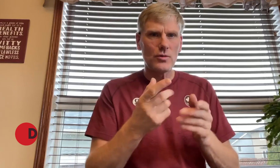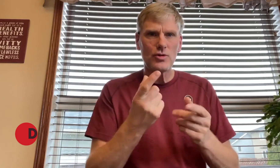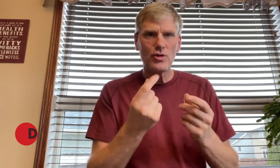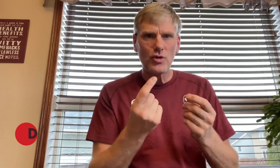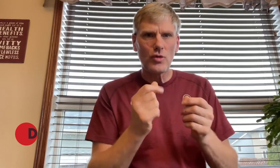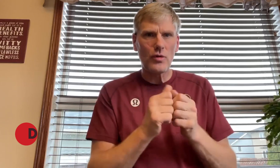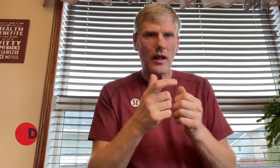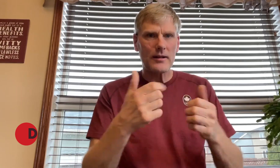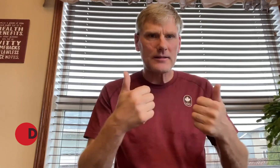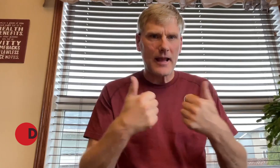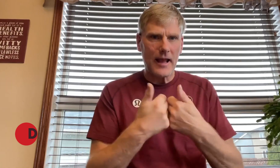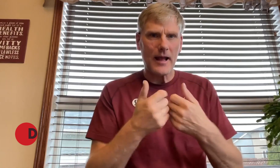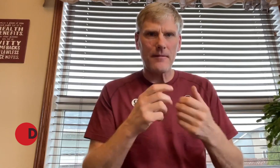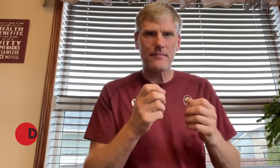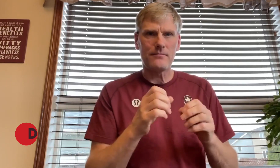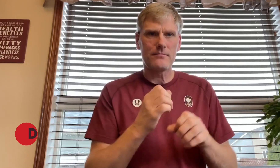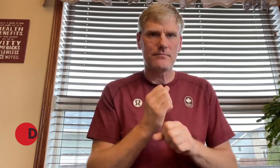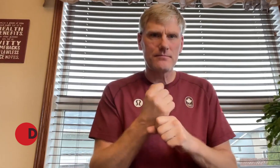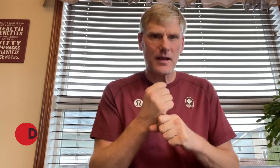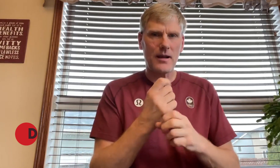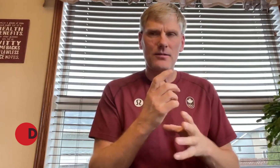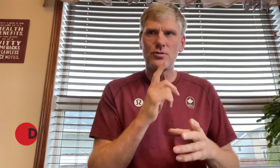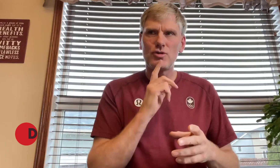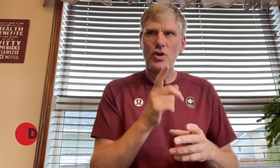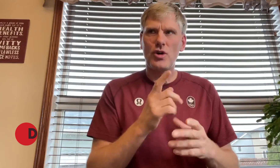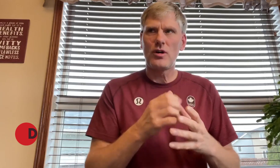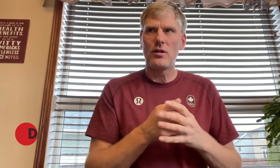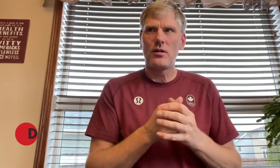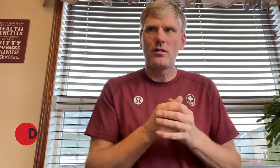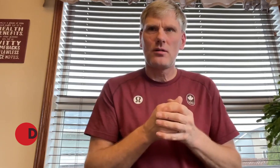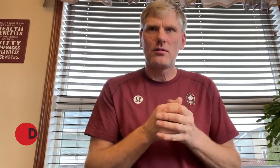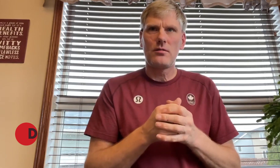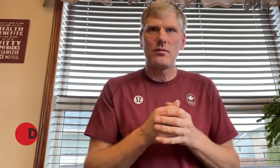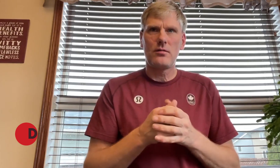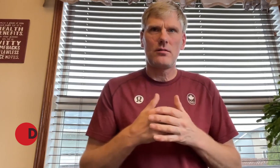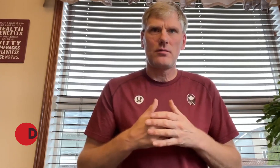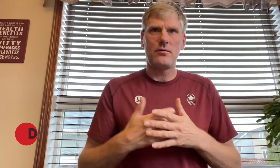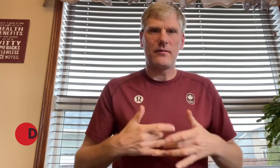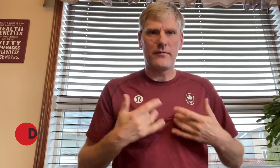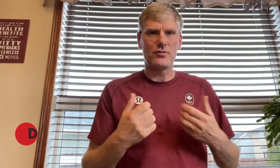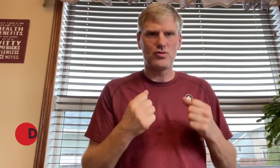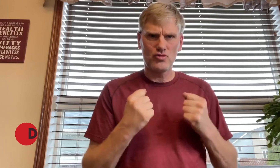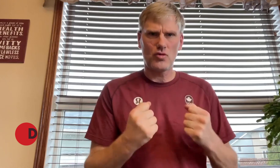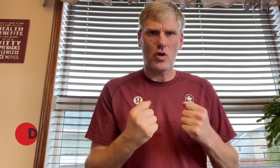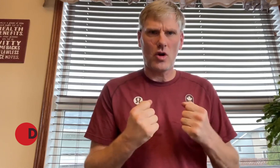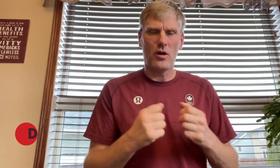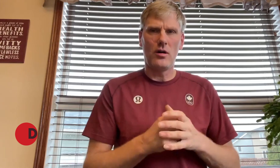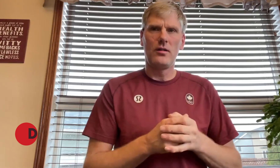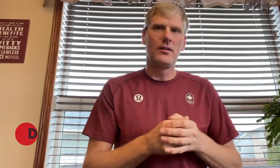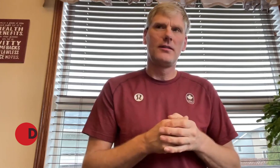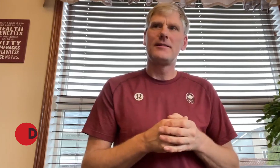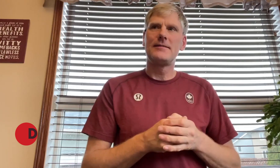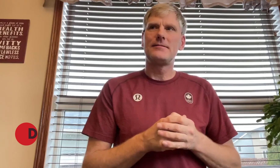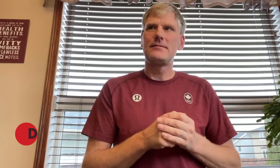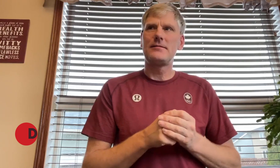what to do in the game and make sure you feel strong.